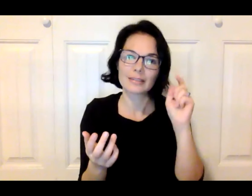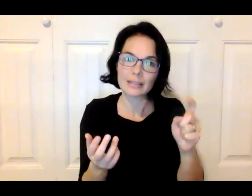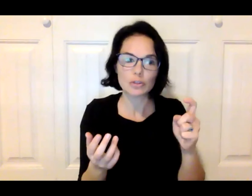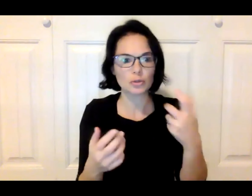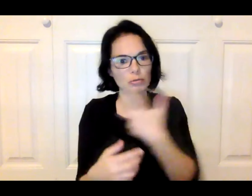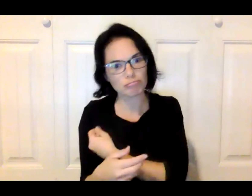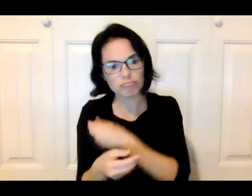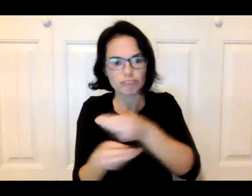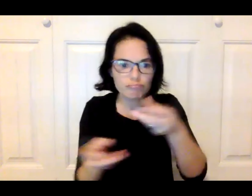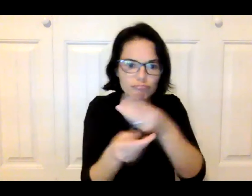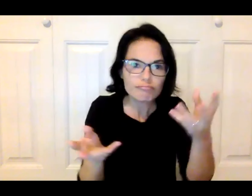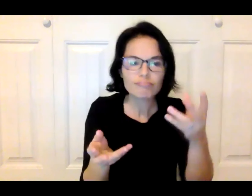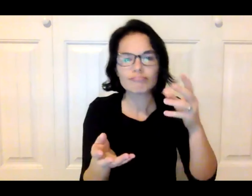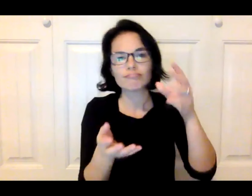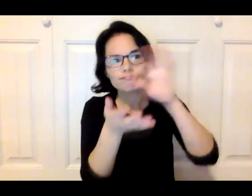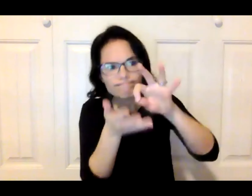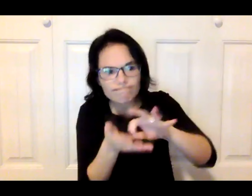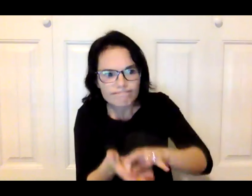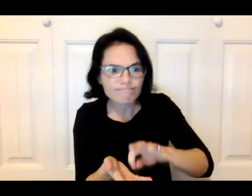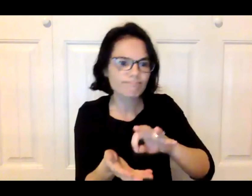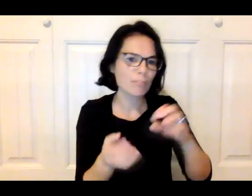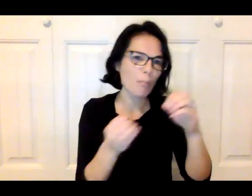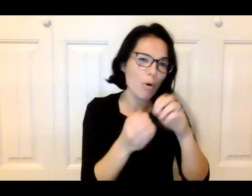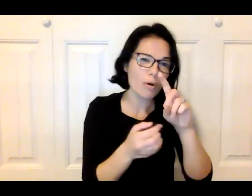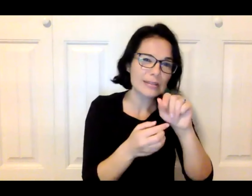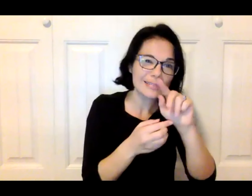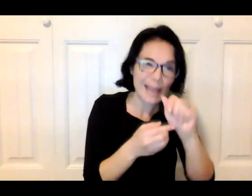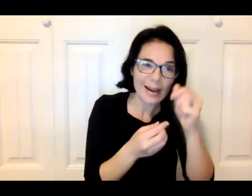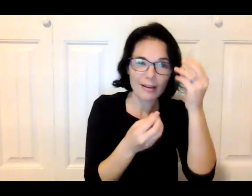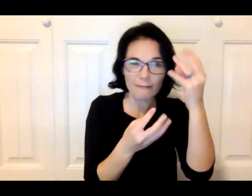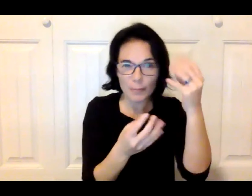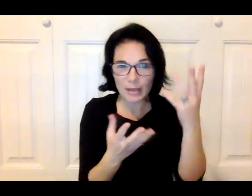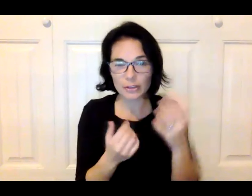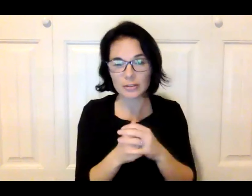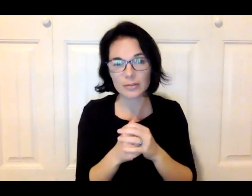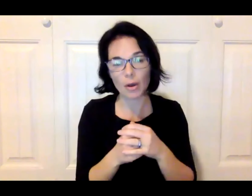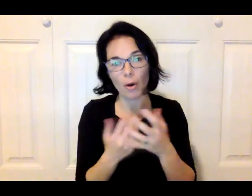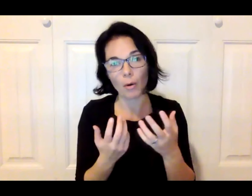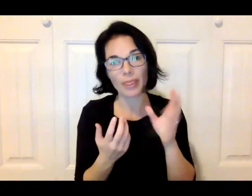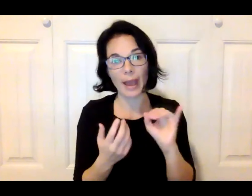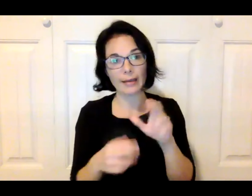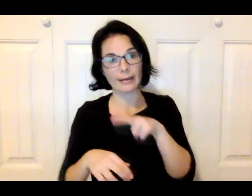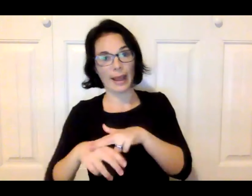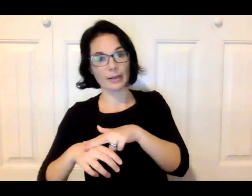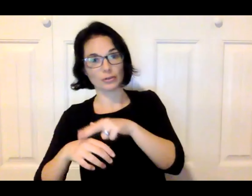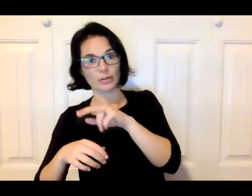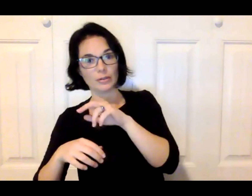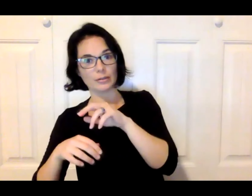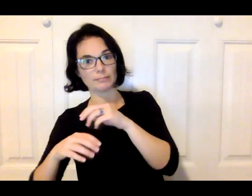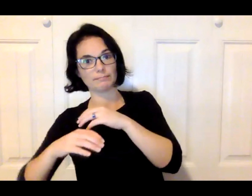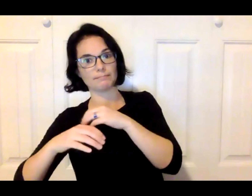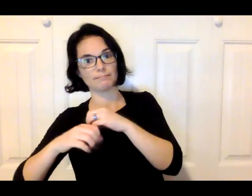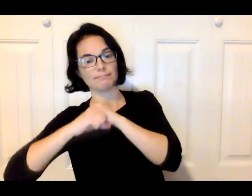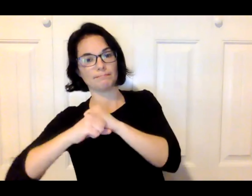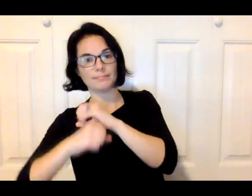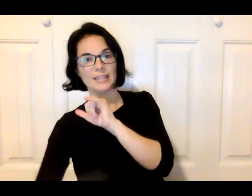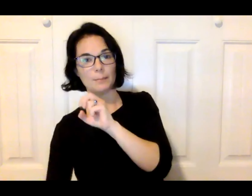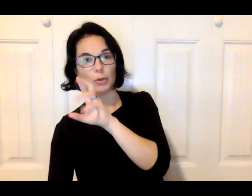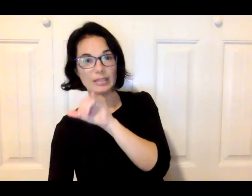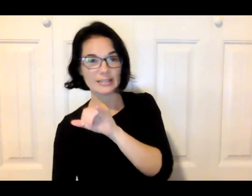practices: social distancing, wearing a mask, frequent handwashing or sanitizing.